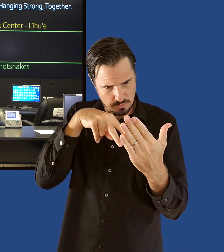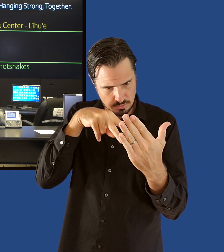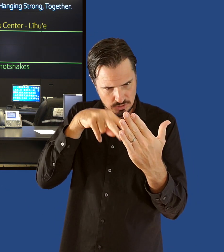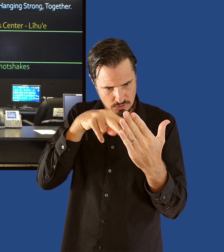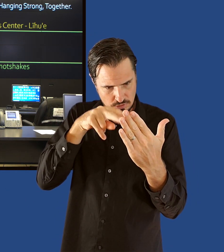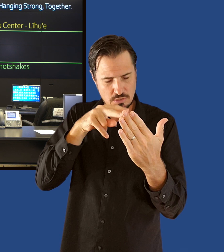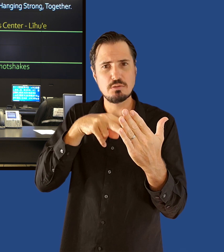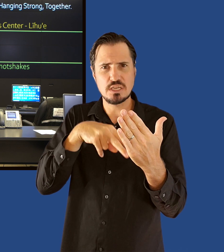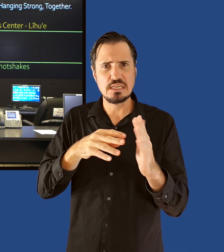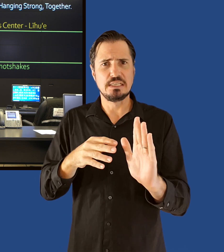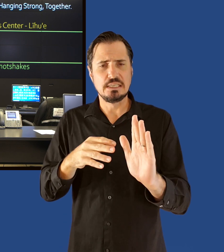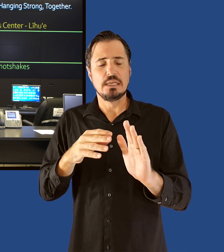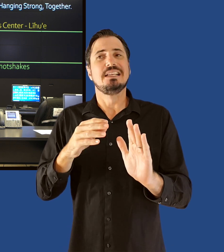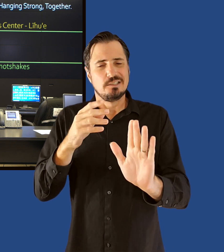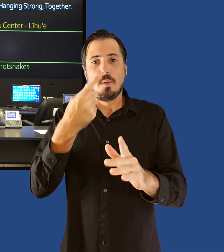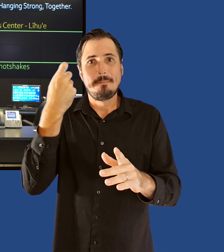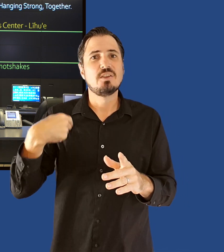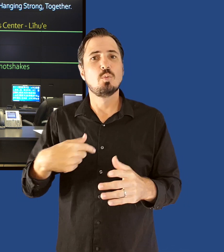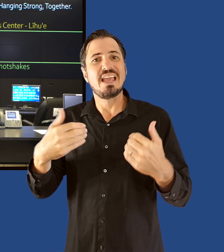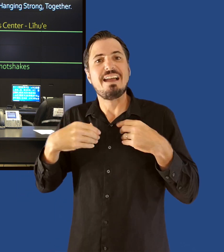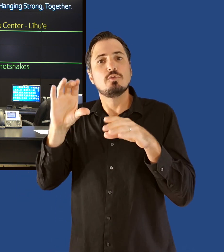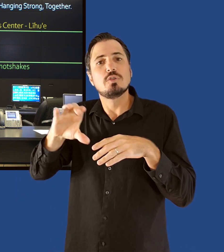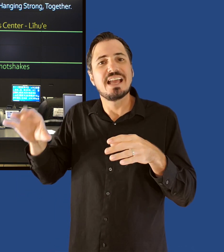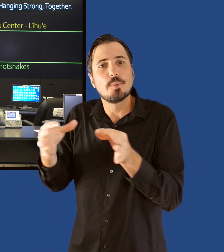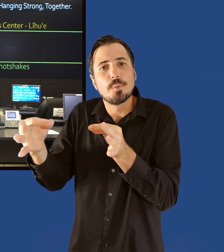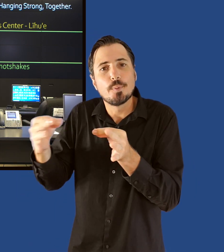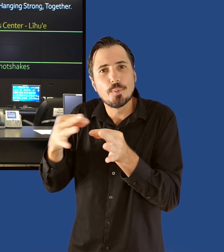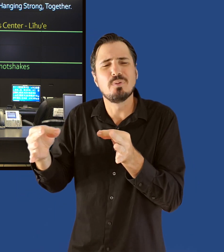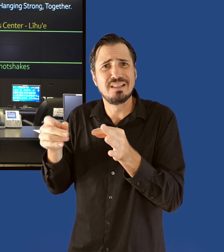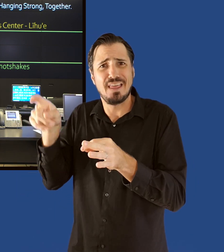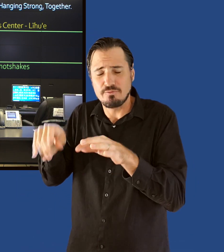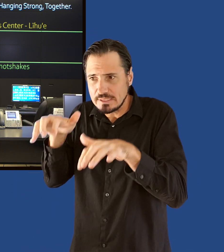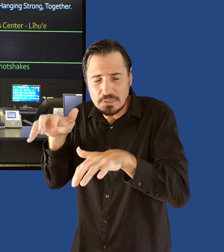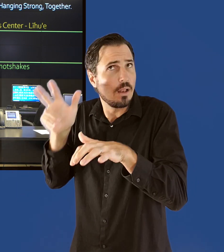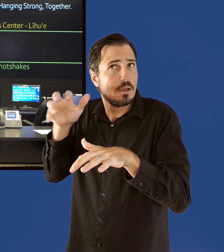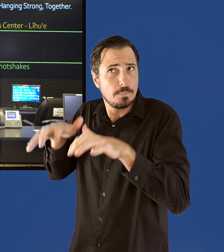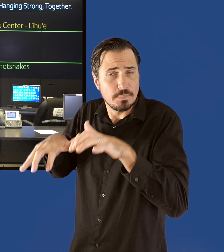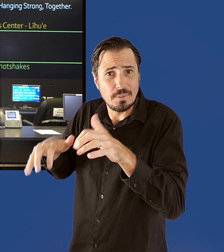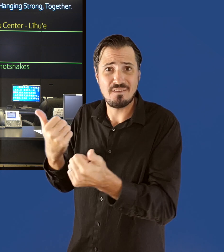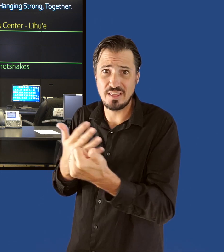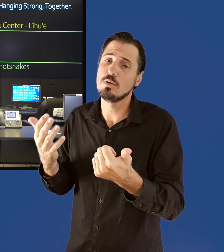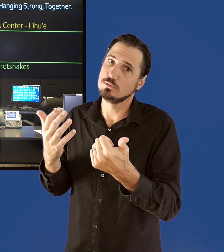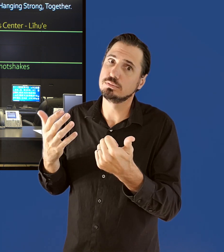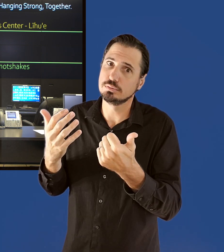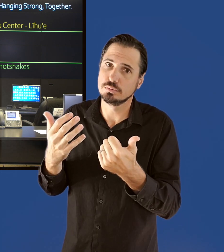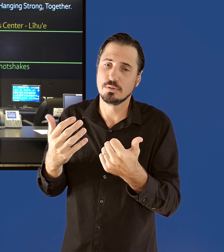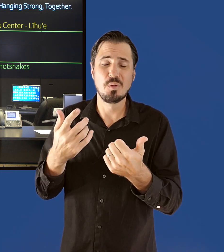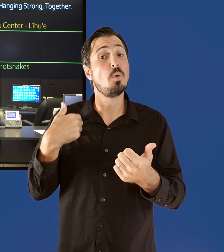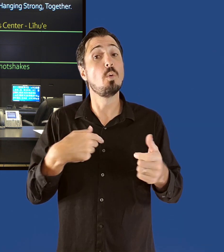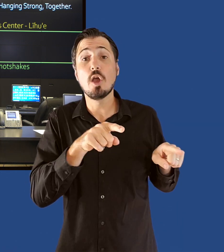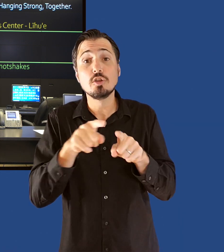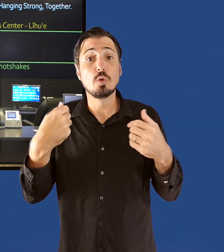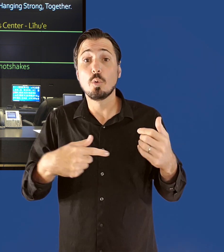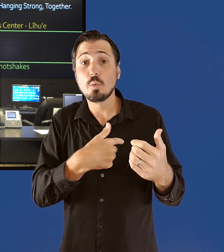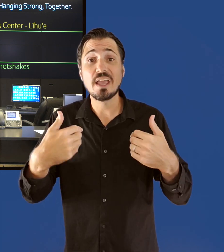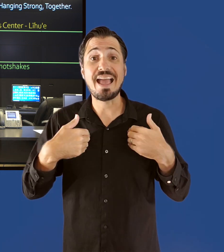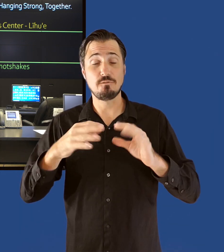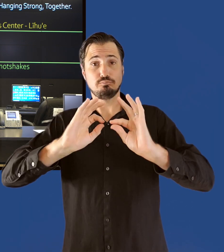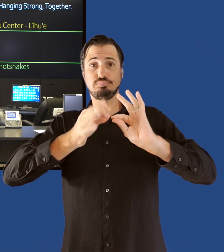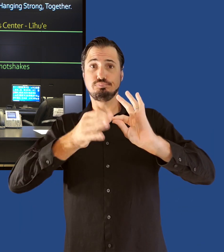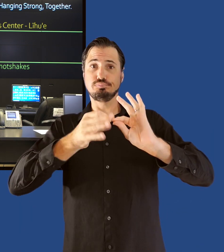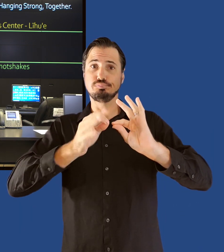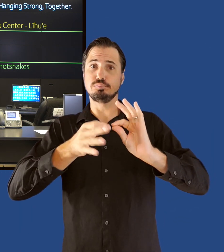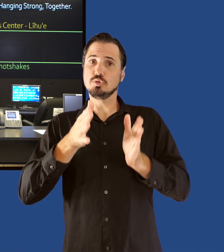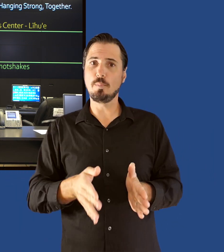We also interpret our videos to American Sign Language, which is not a simple process, as we do not have a live interpreter here in our Emergency Operations Center.